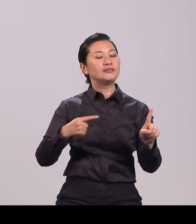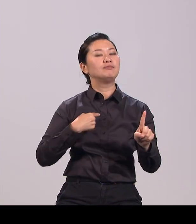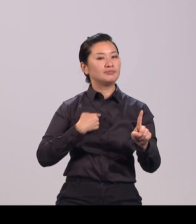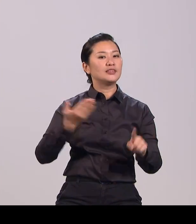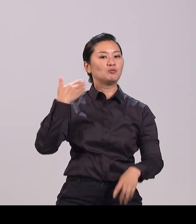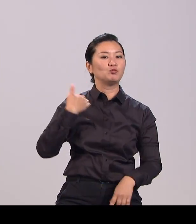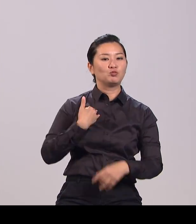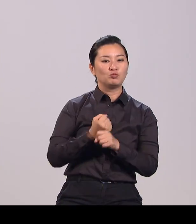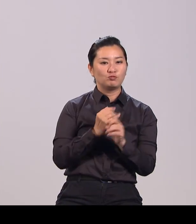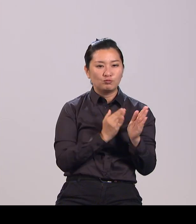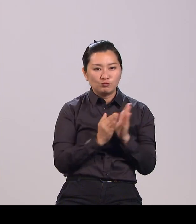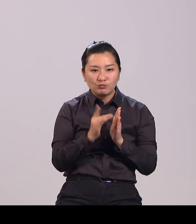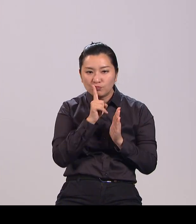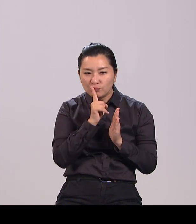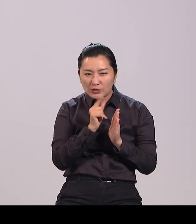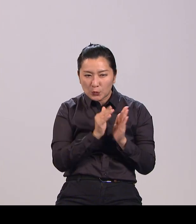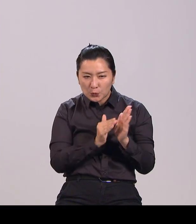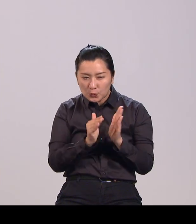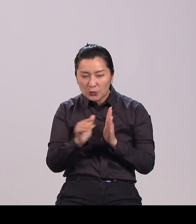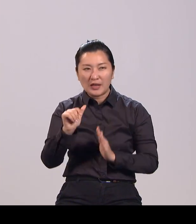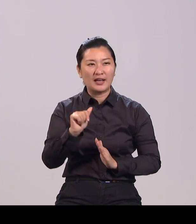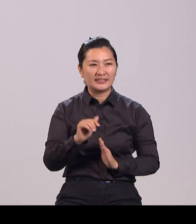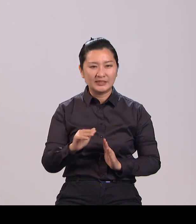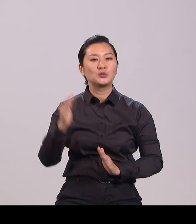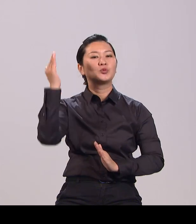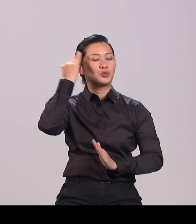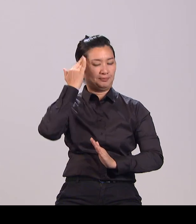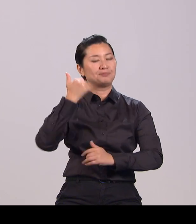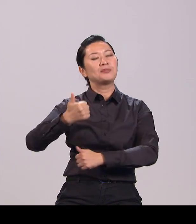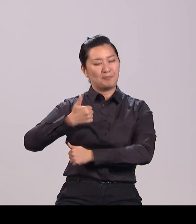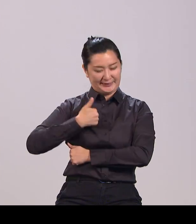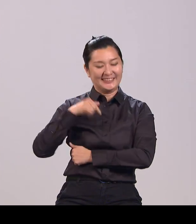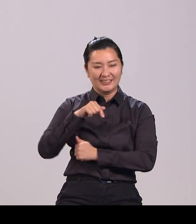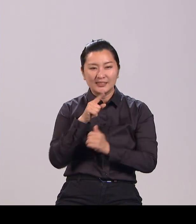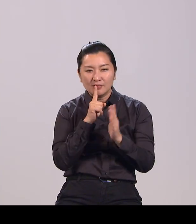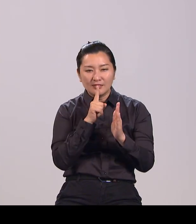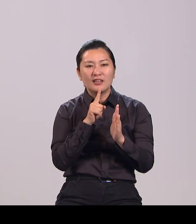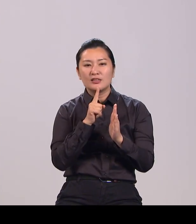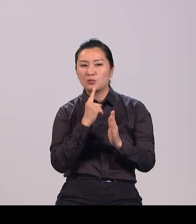I will tell you it is not so easy to fire one rocket and hit one building 20km away.